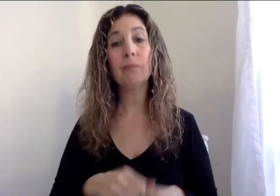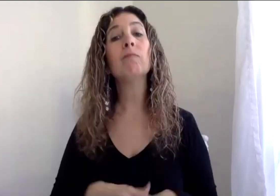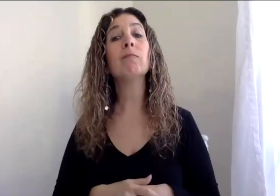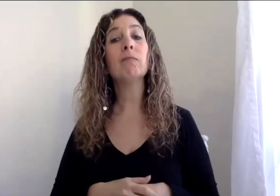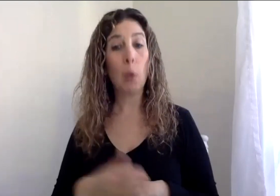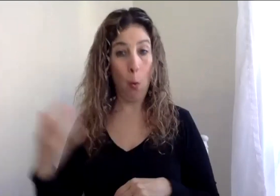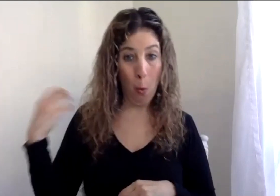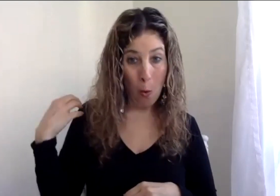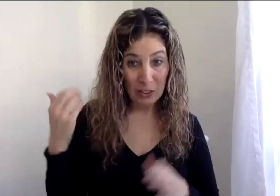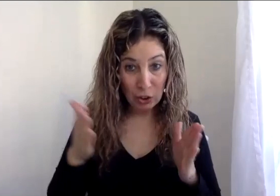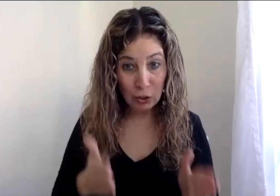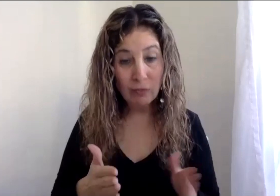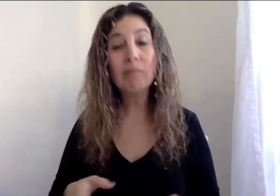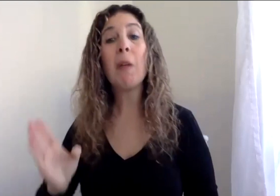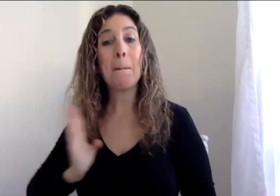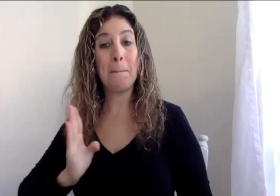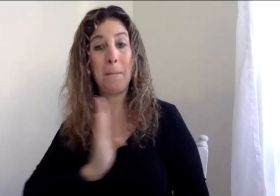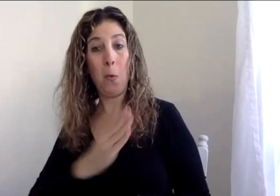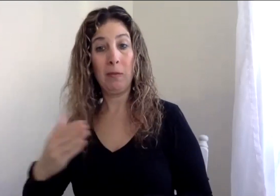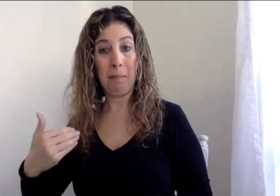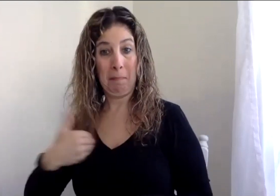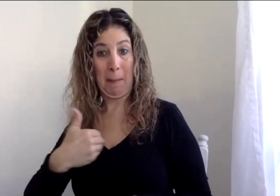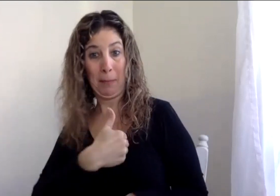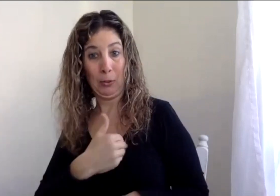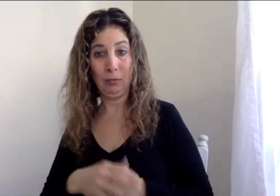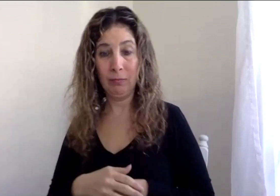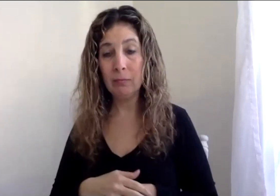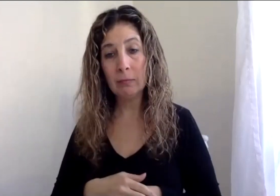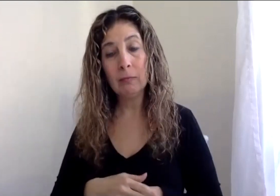the Mill Neck Alumni Association, the officers, and the board members